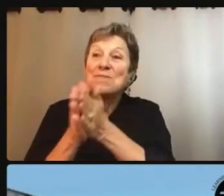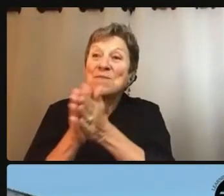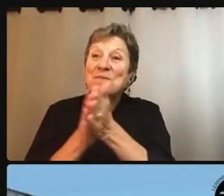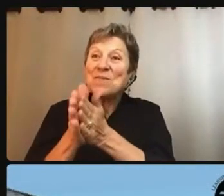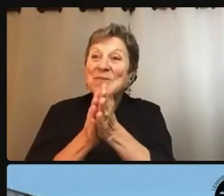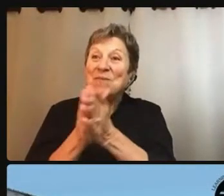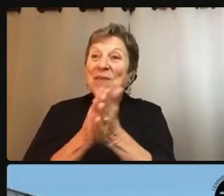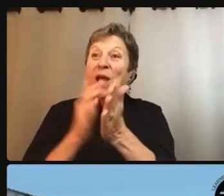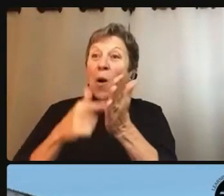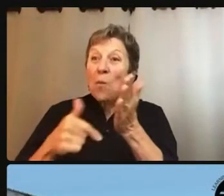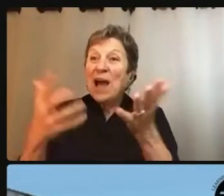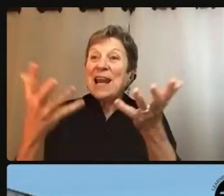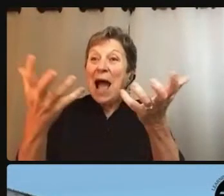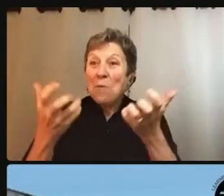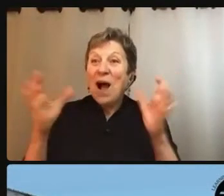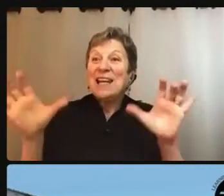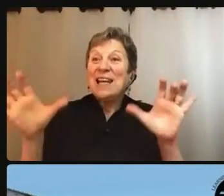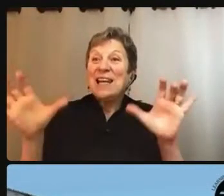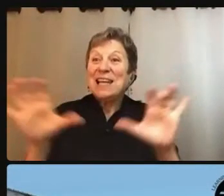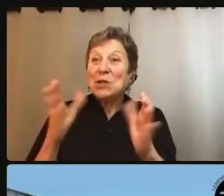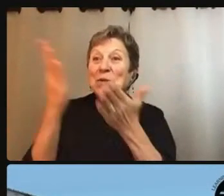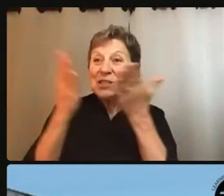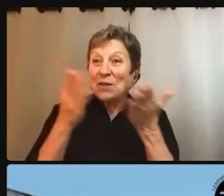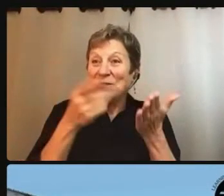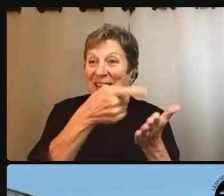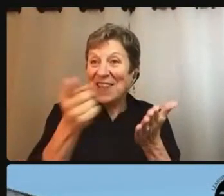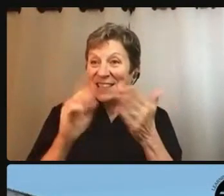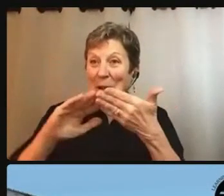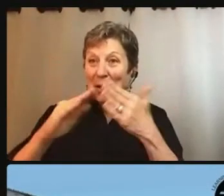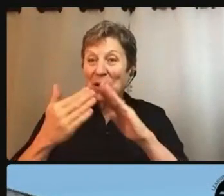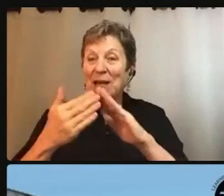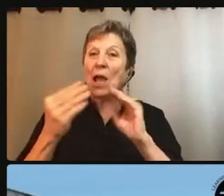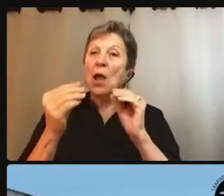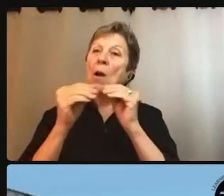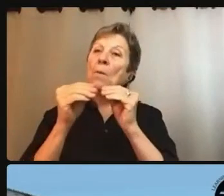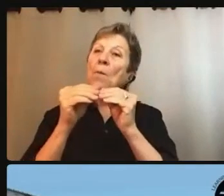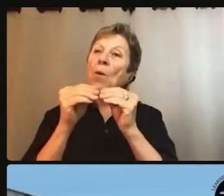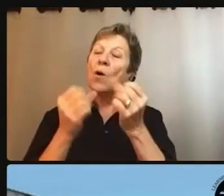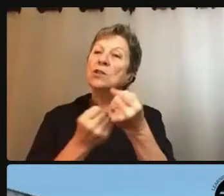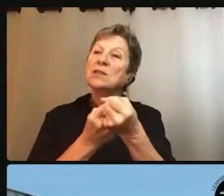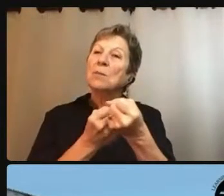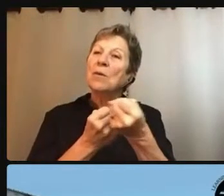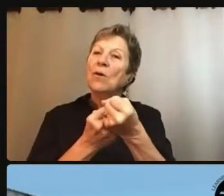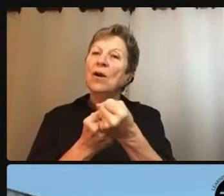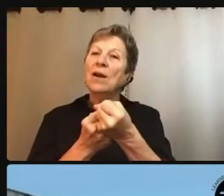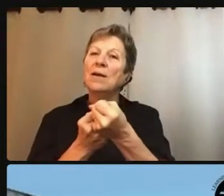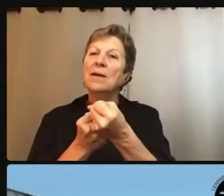BACKGROUND. MY REALLY MORE MY PASSION THAT